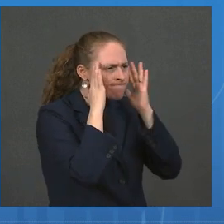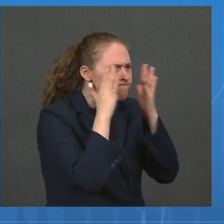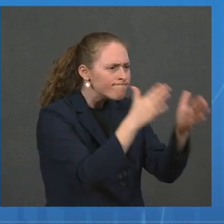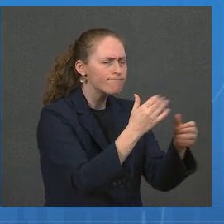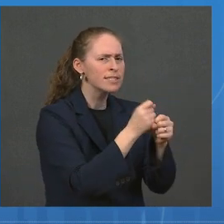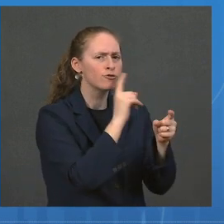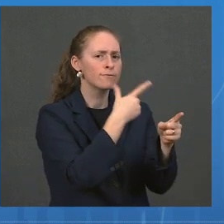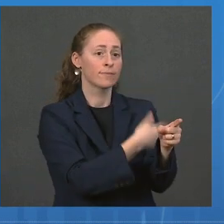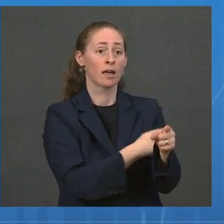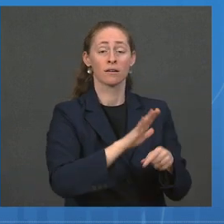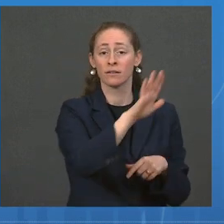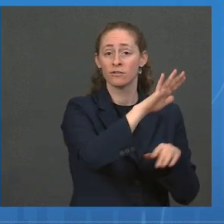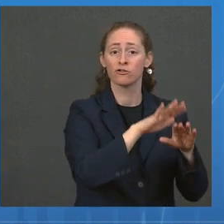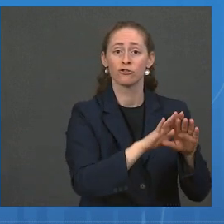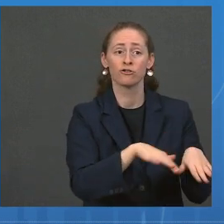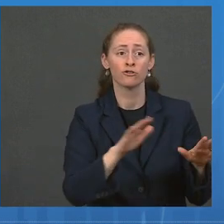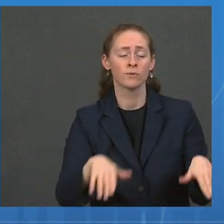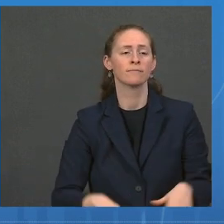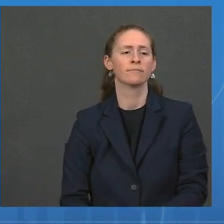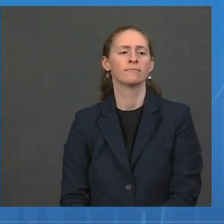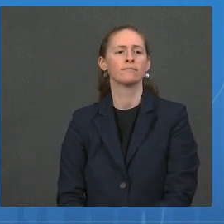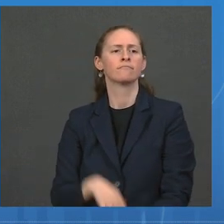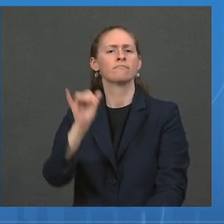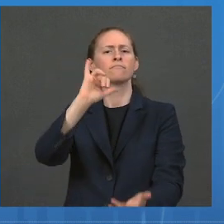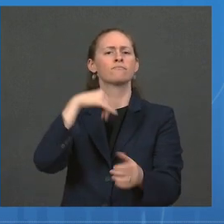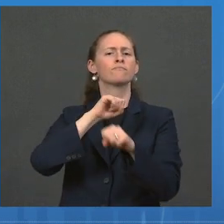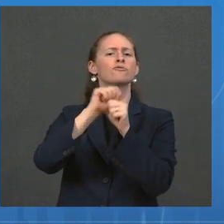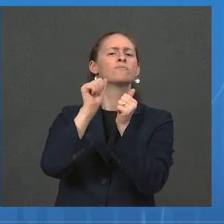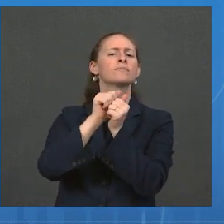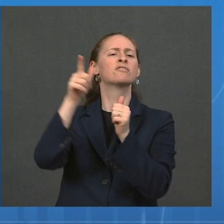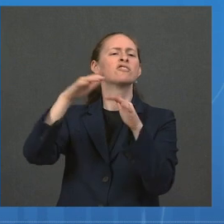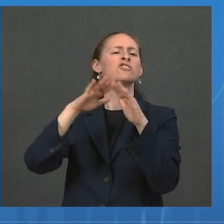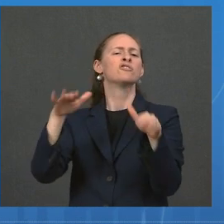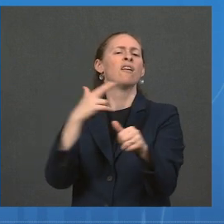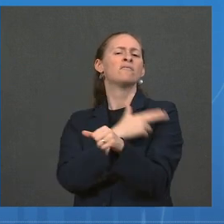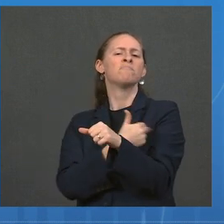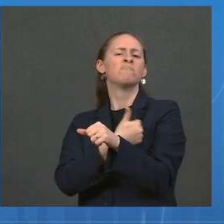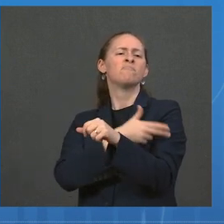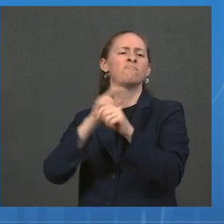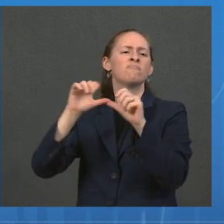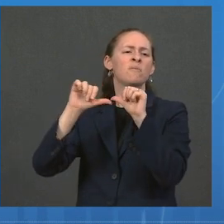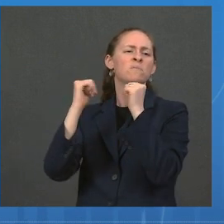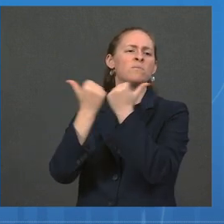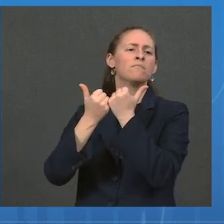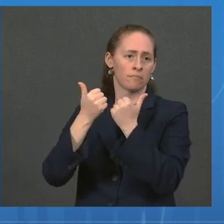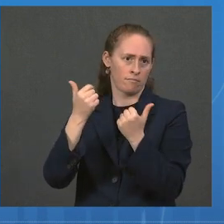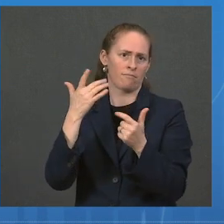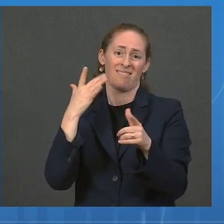with the Children's Hospital Association to work with more than 100 children's hospitals across the country